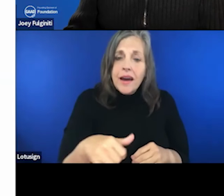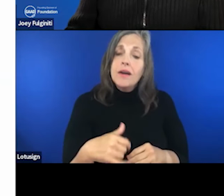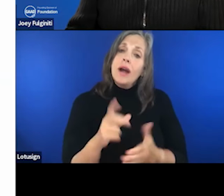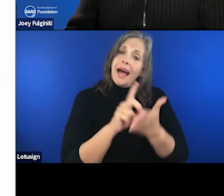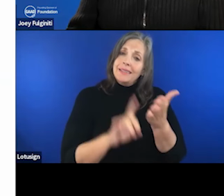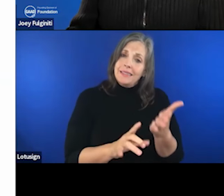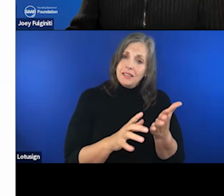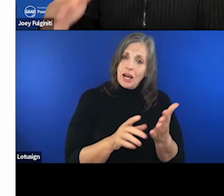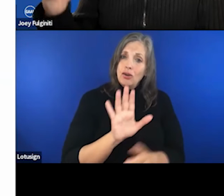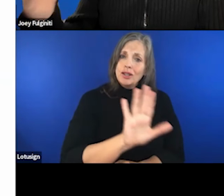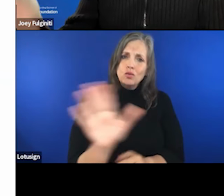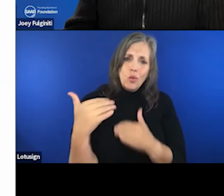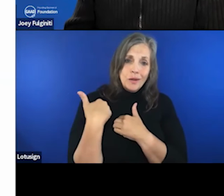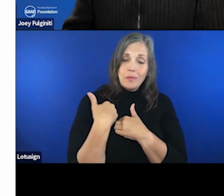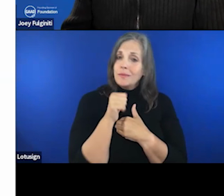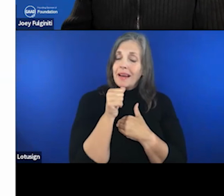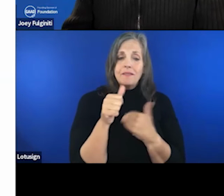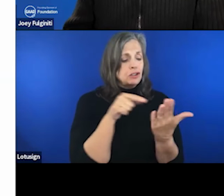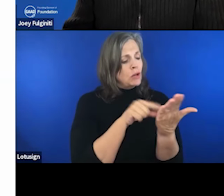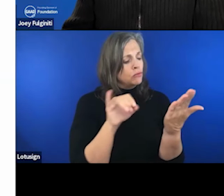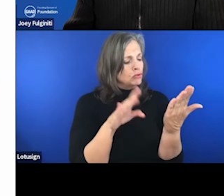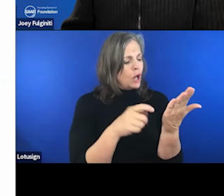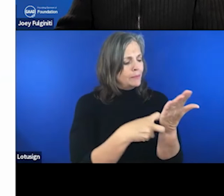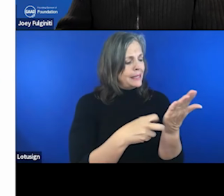if it's not on a job ticket or a business requirement it's still something you can